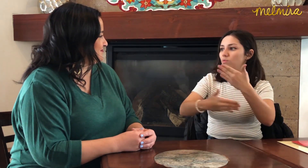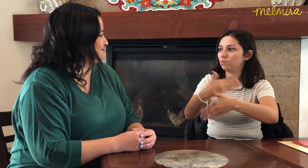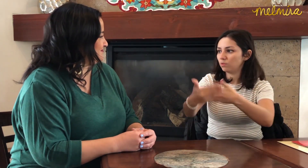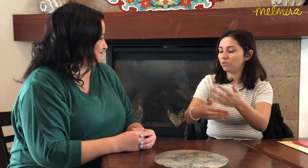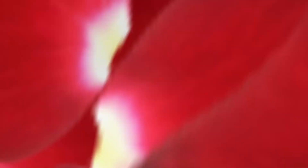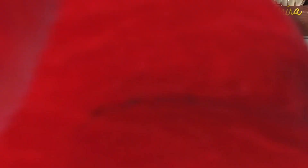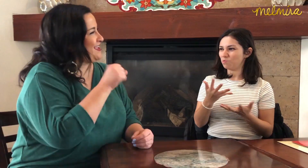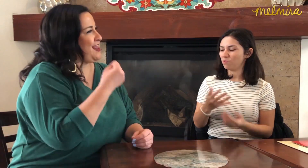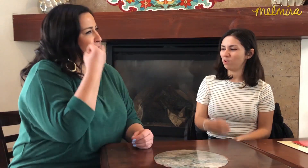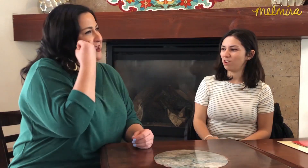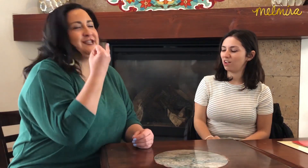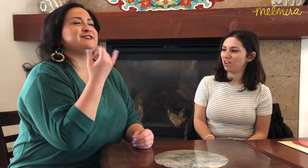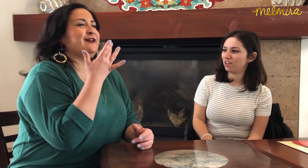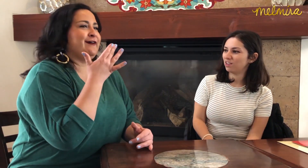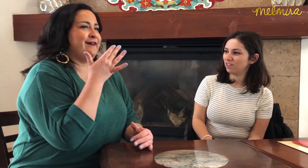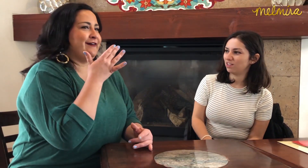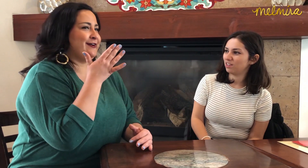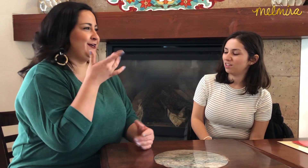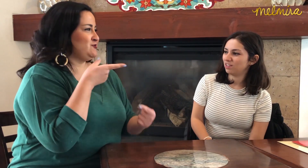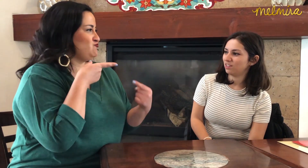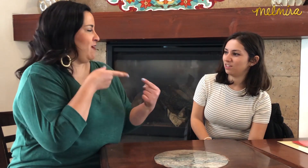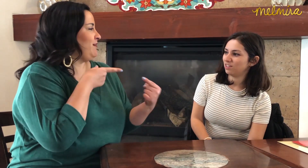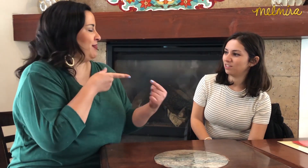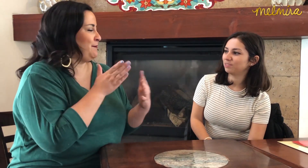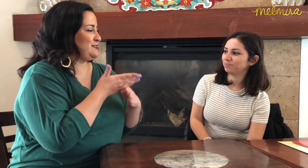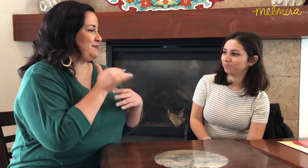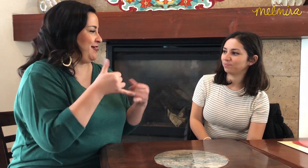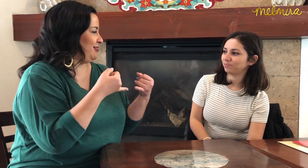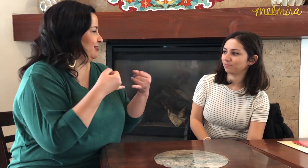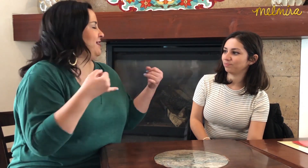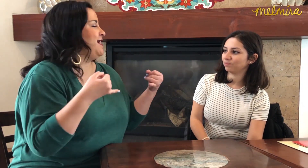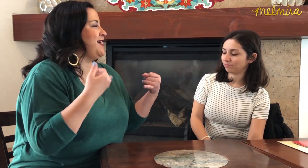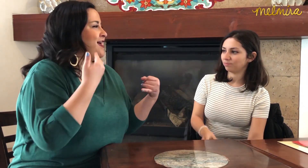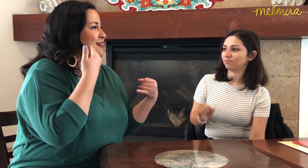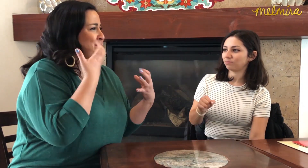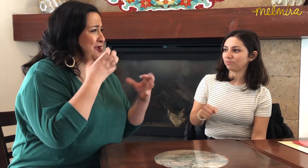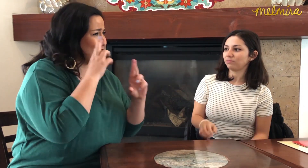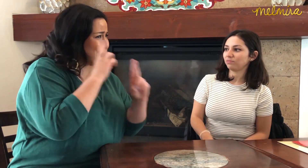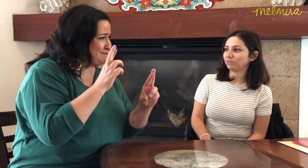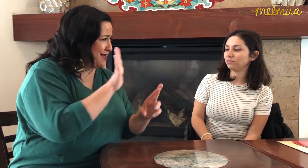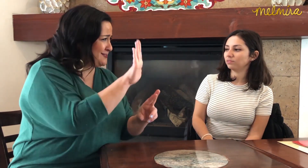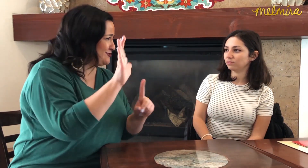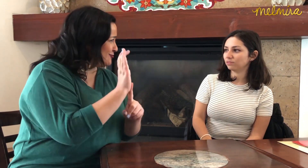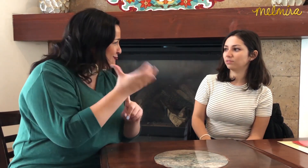There's a lot to do to about that. Yes, I can imagine that if you're struggling between the lines when you want to respect